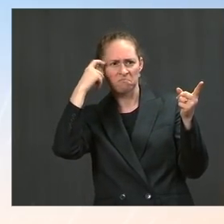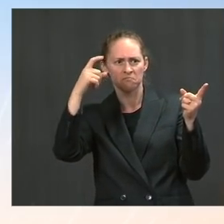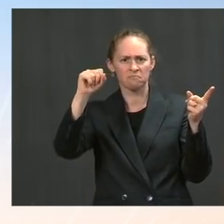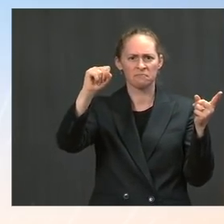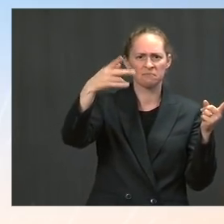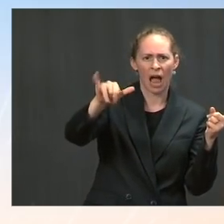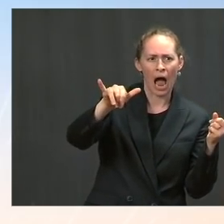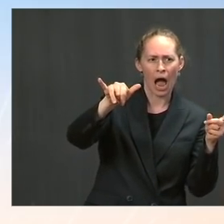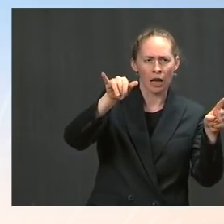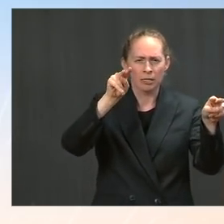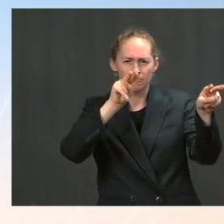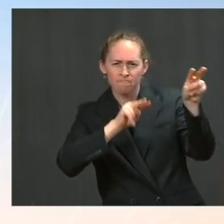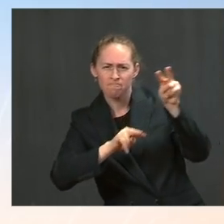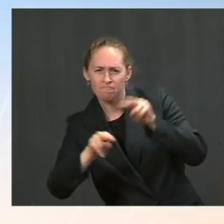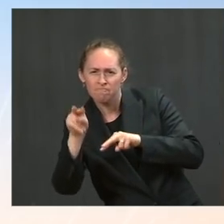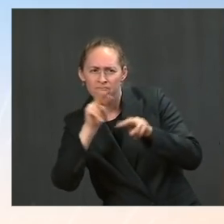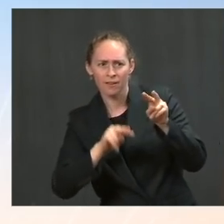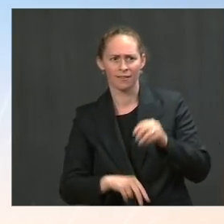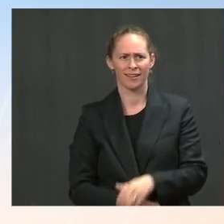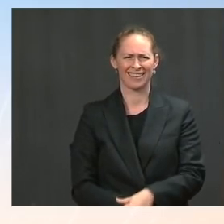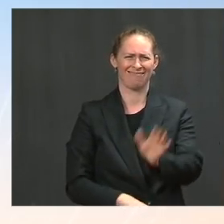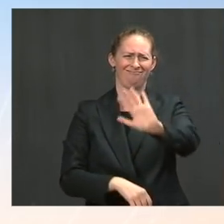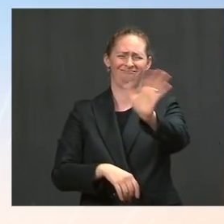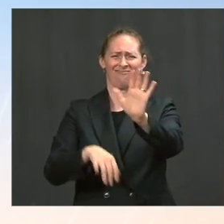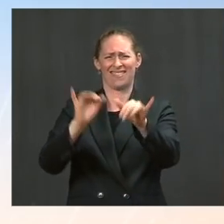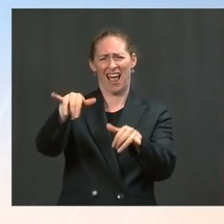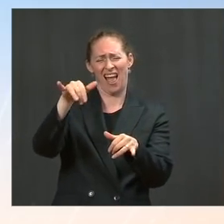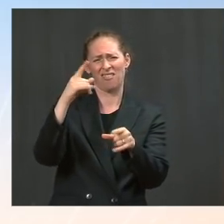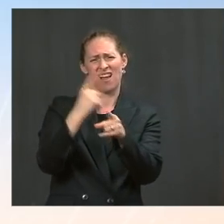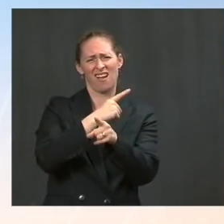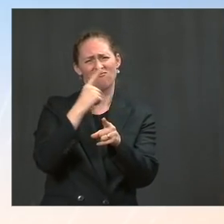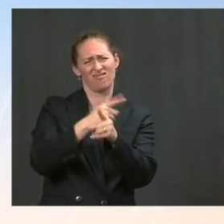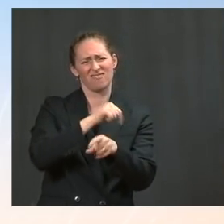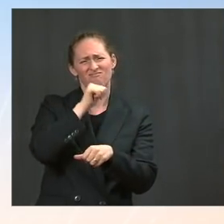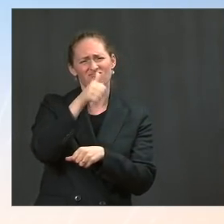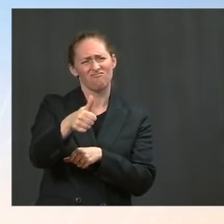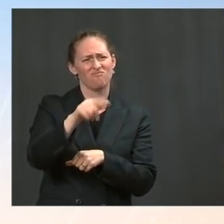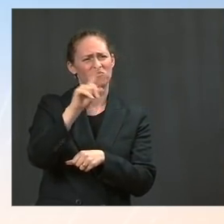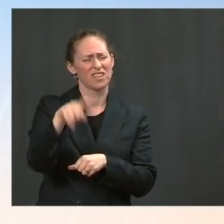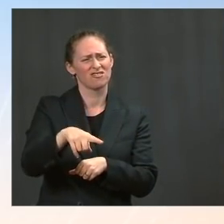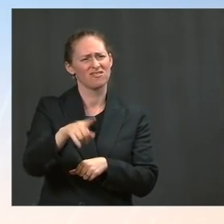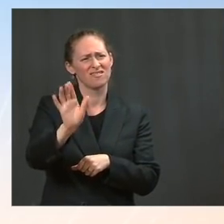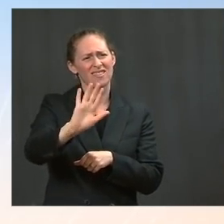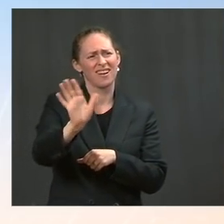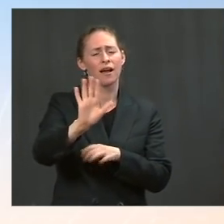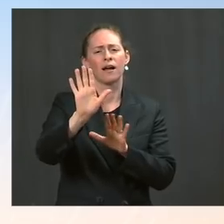and inaccurate question, which I would refute. The Press: Inaccurate how? Ms. Psaki: Well, Peter, first of all, as you know, we're in --